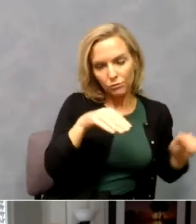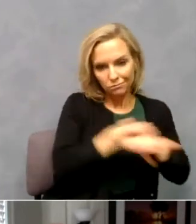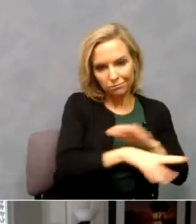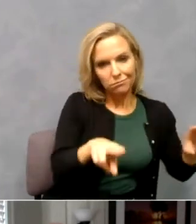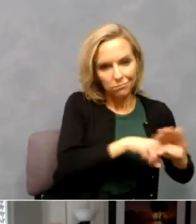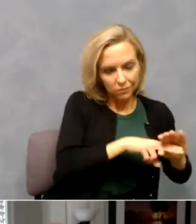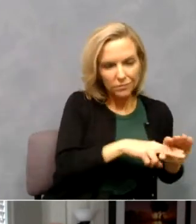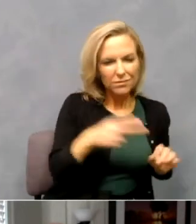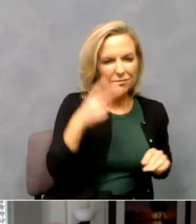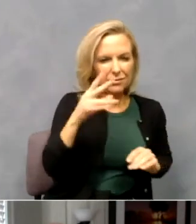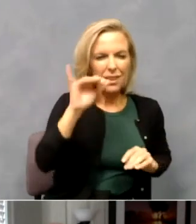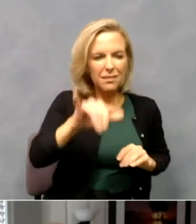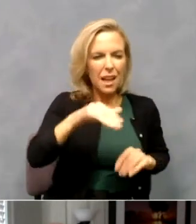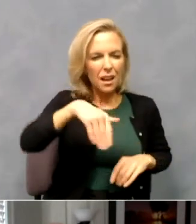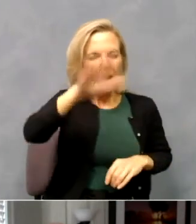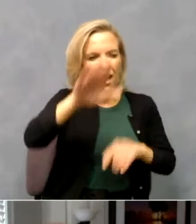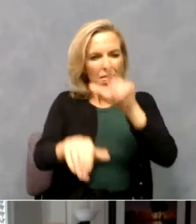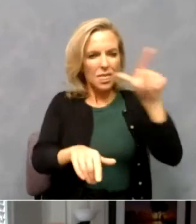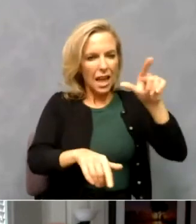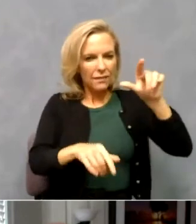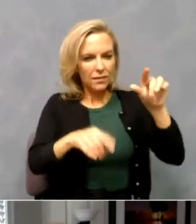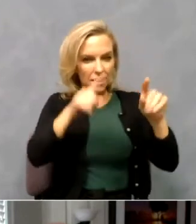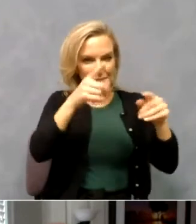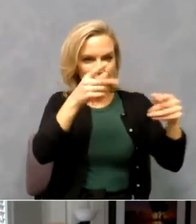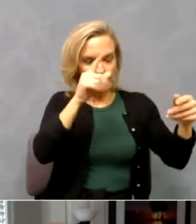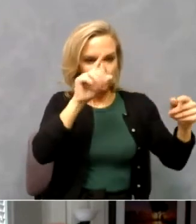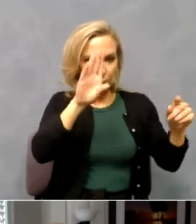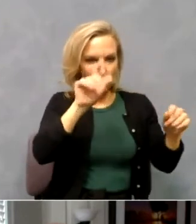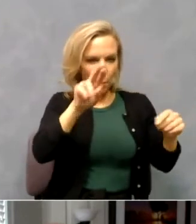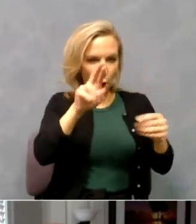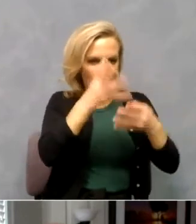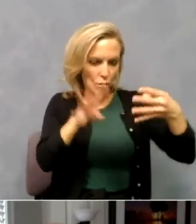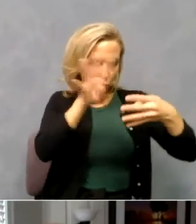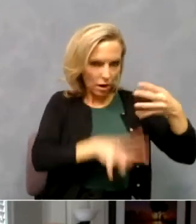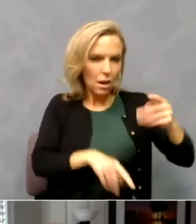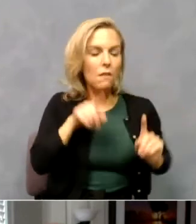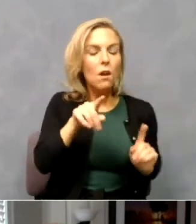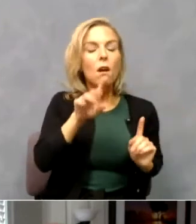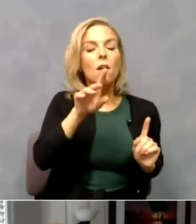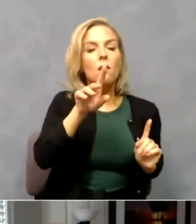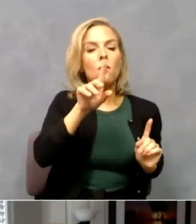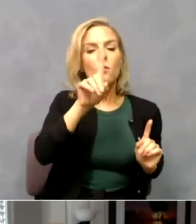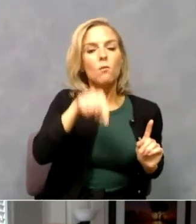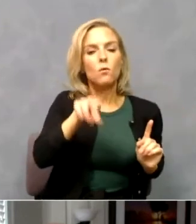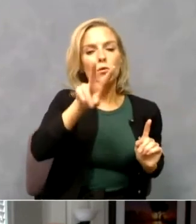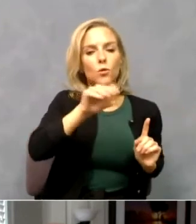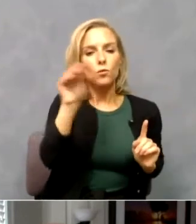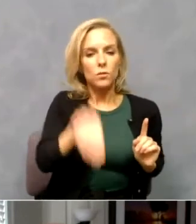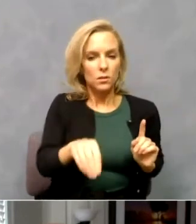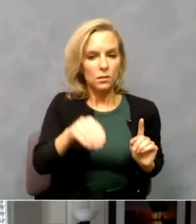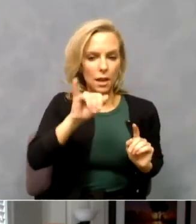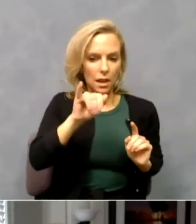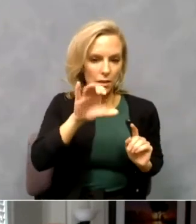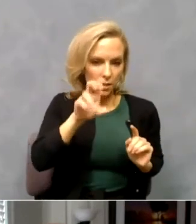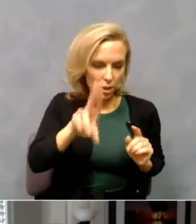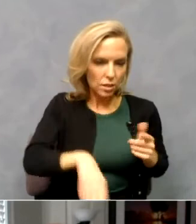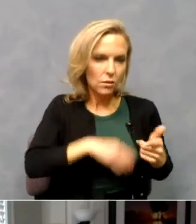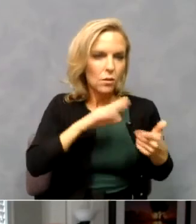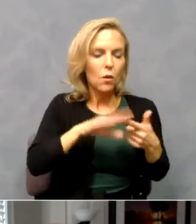Graphs is that for all ages it's about 1.2% go in the I C. U, and about 5.2%